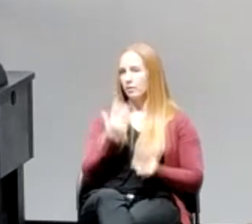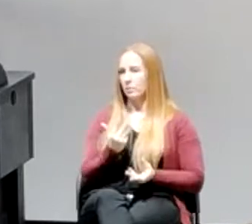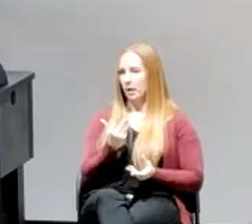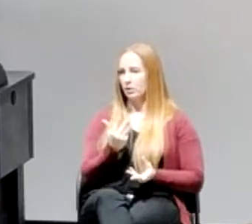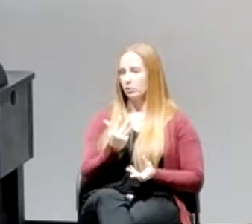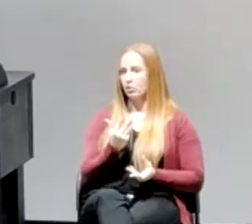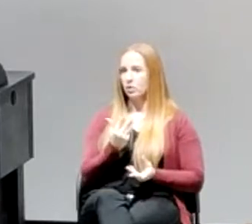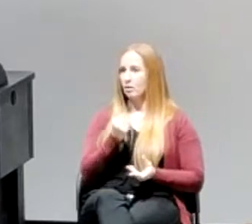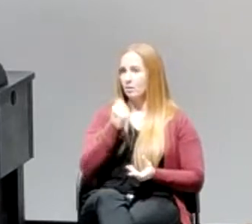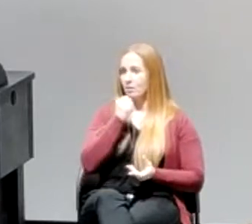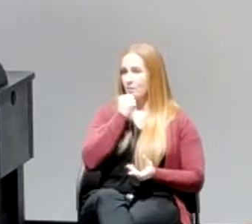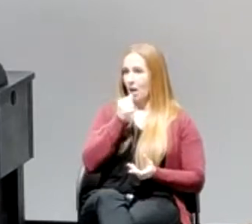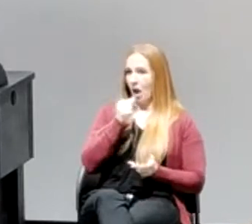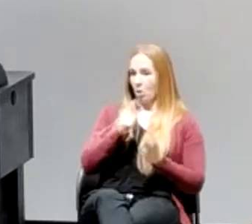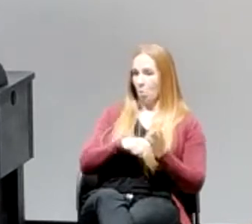What is an educational terminus